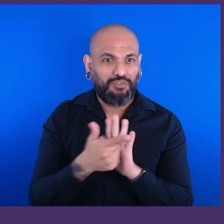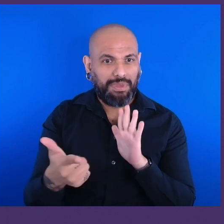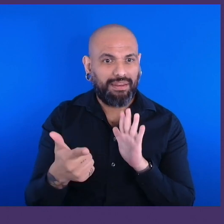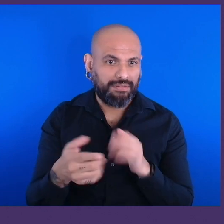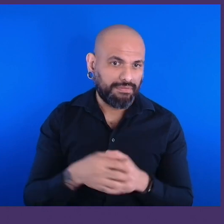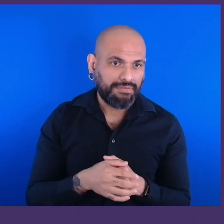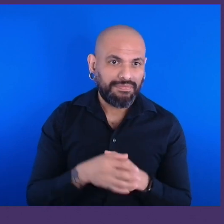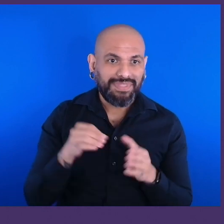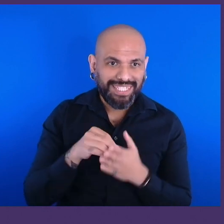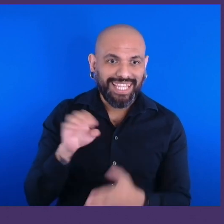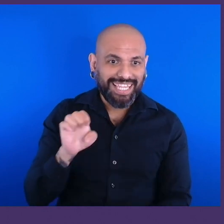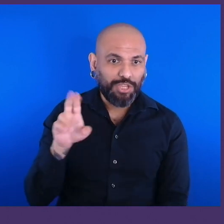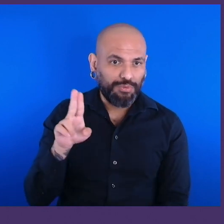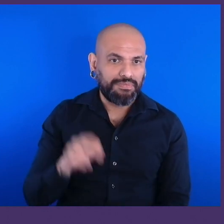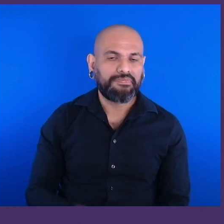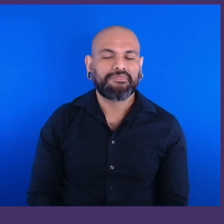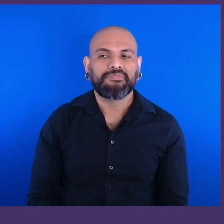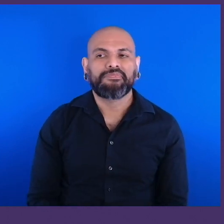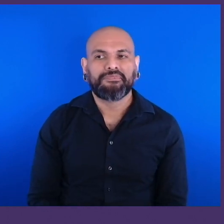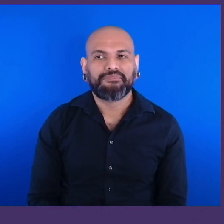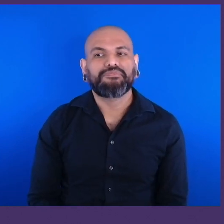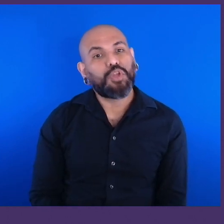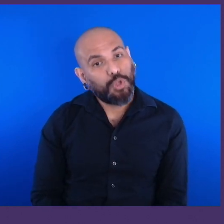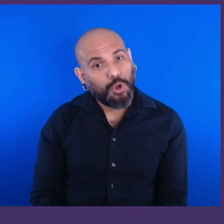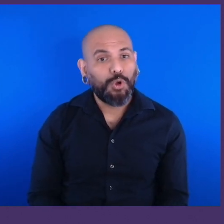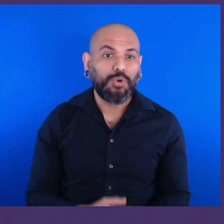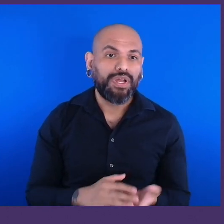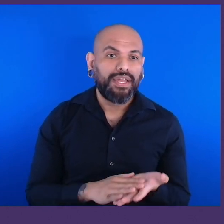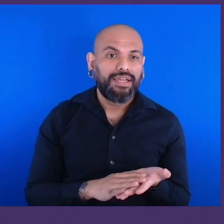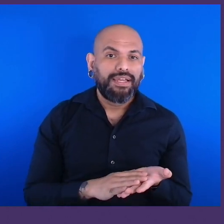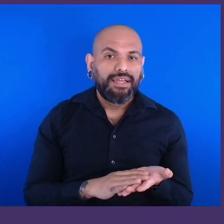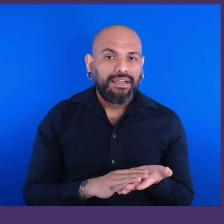So, I think that this is, of course, a very new field